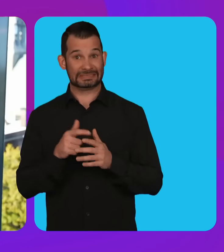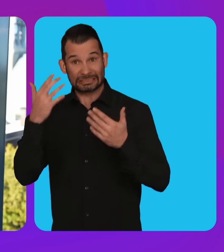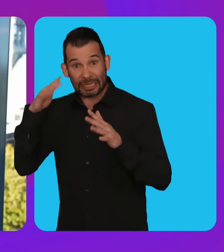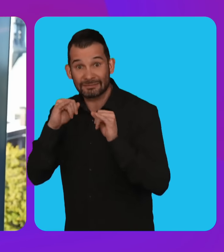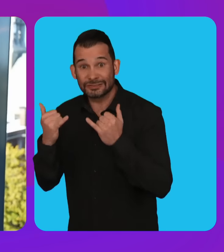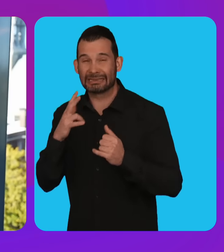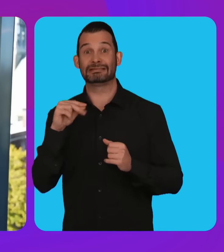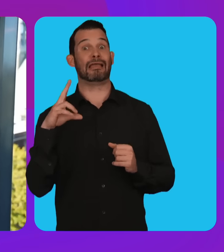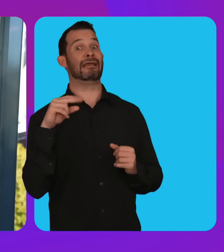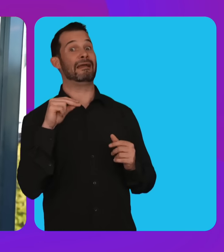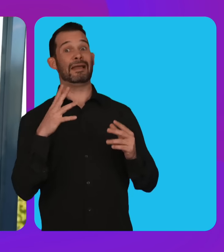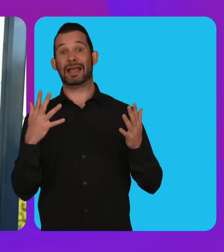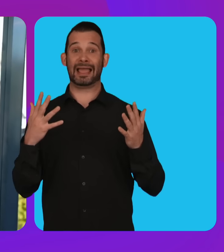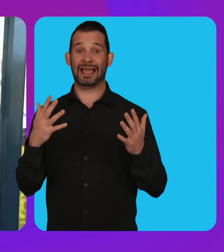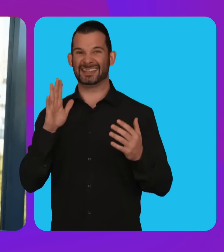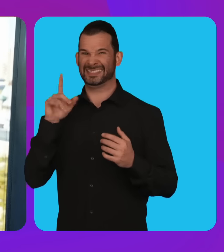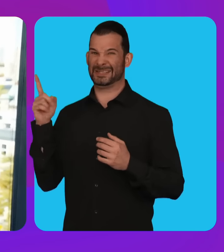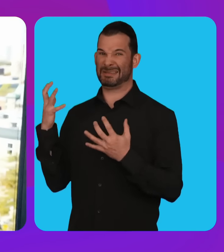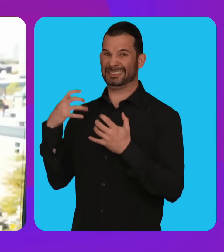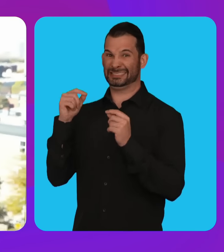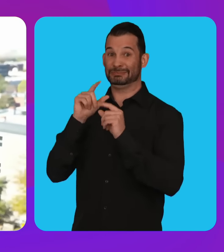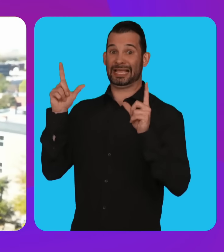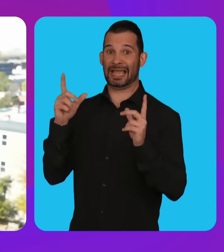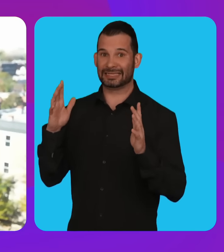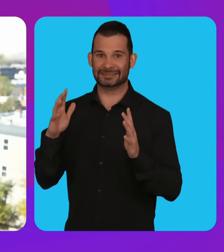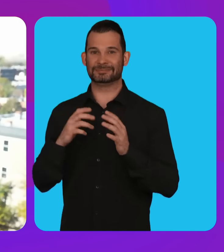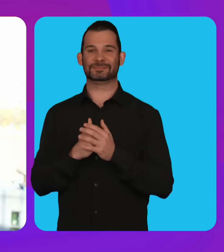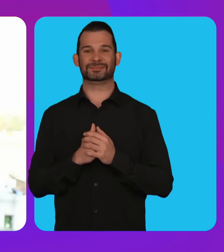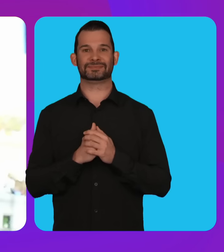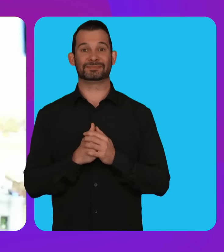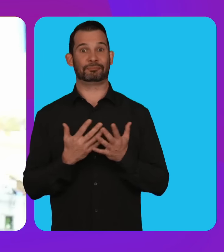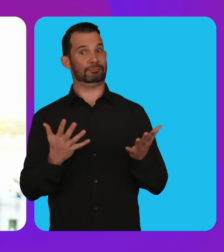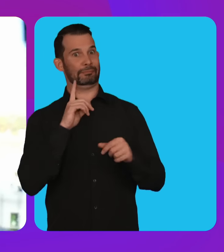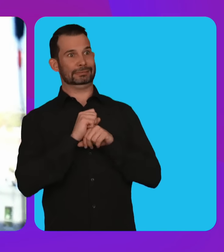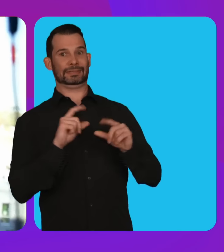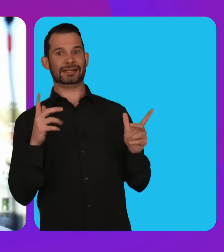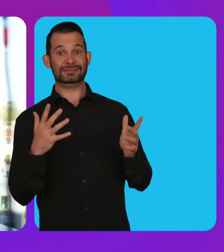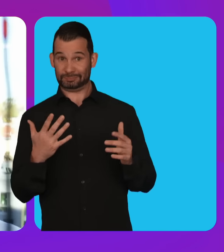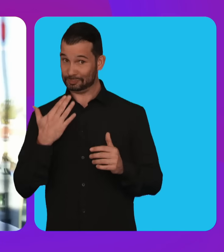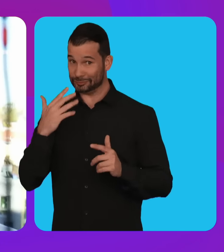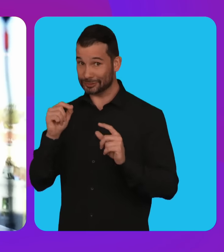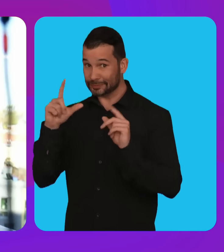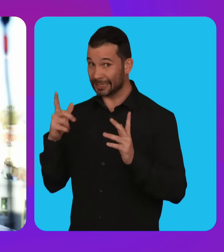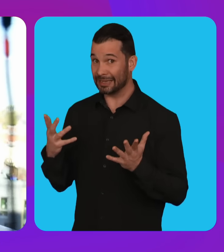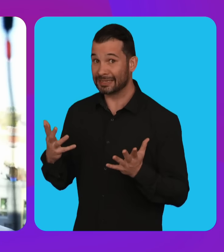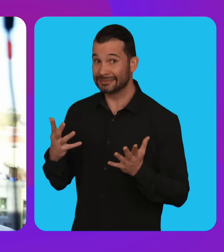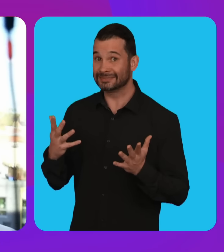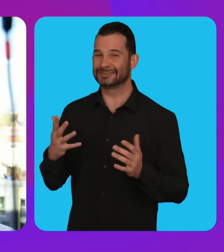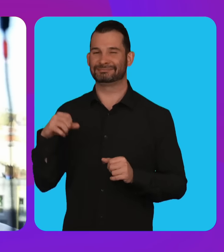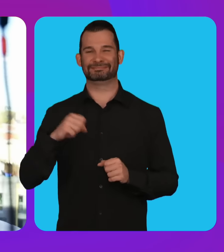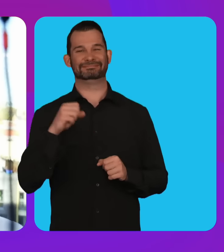You didn't know we were going to interview you today. [Interpreter 1] No. - They wanted it be a surprise. [Interpreter 1] Well, there you go. [Interpreter 3] Is it a good surprise?